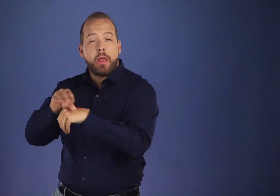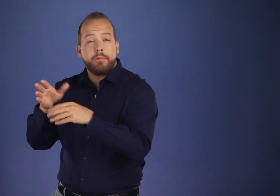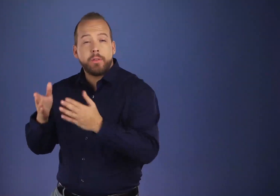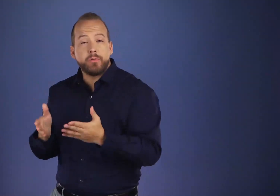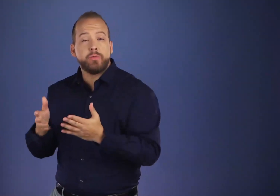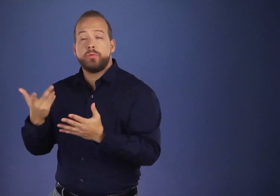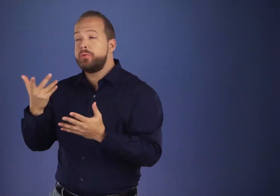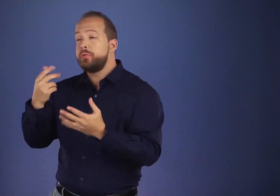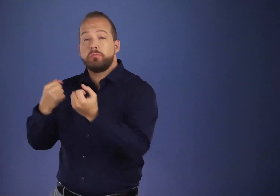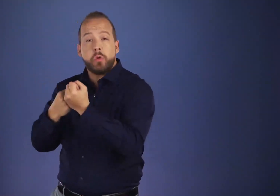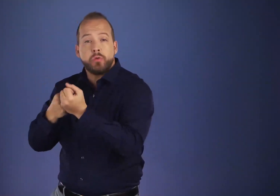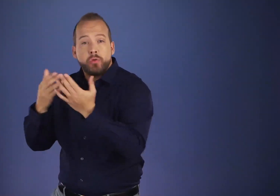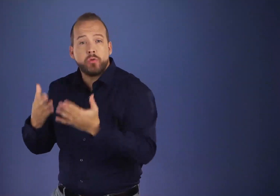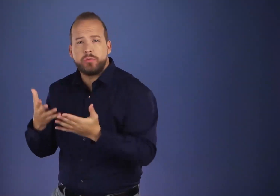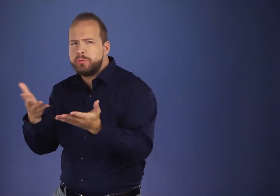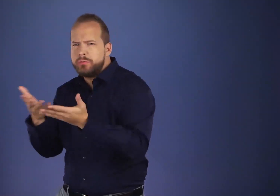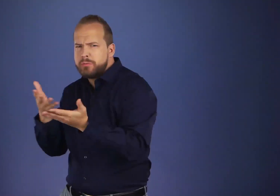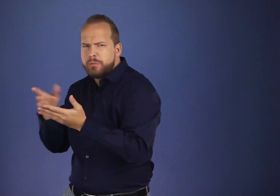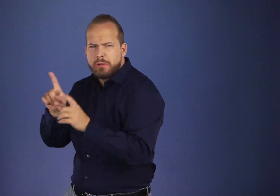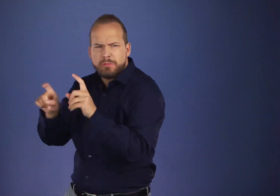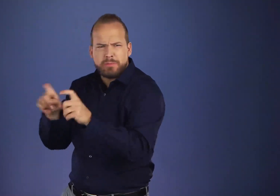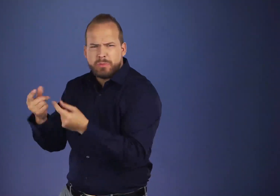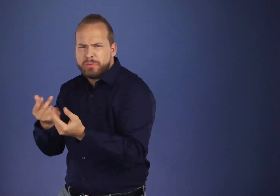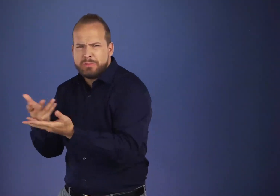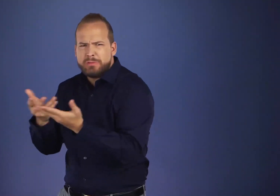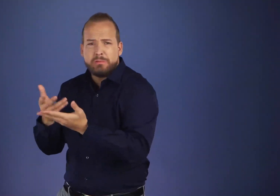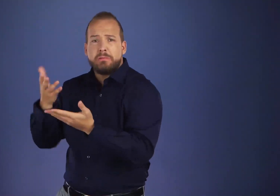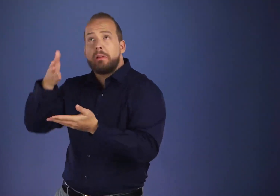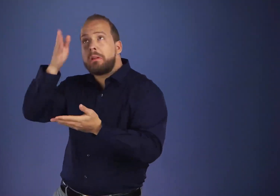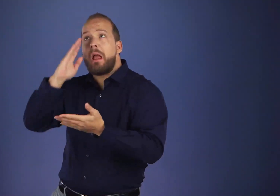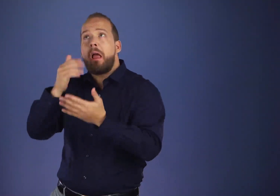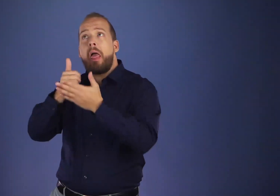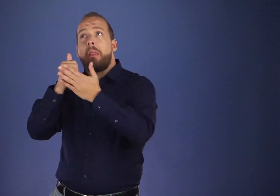Do we lay the matter before our sponsor or spiritual adviser,